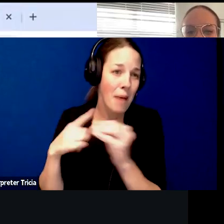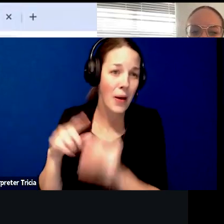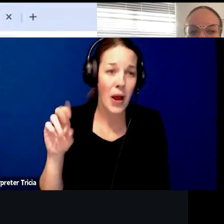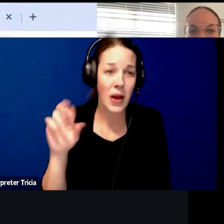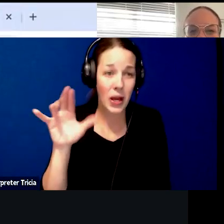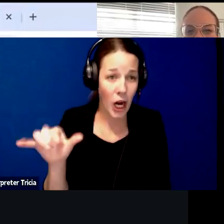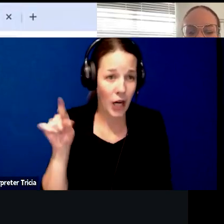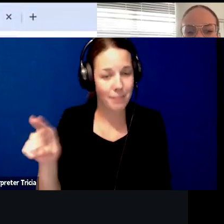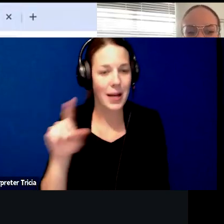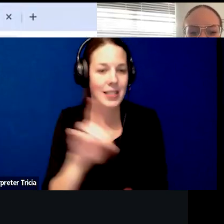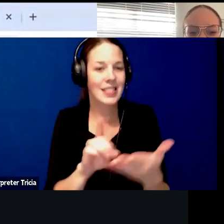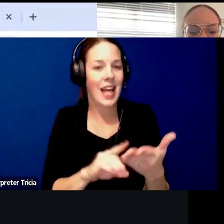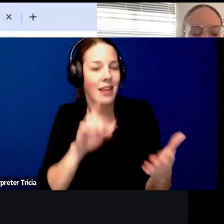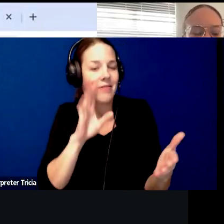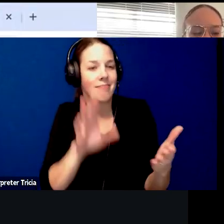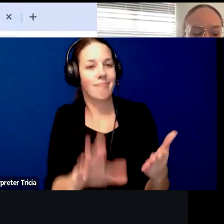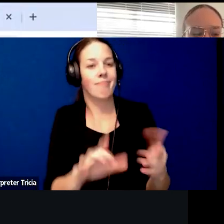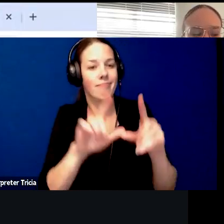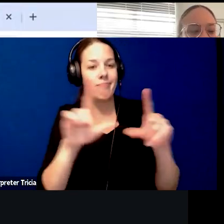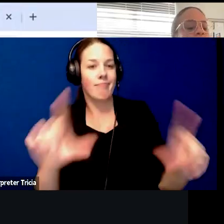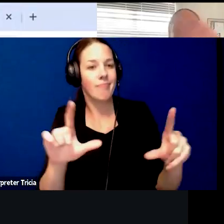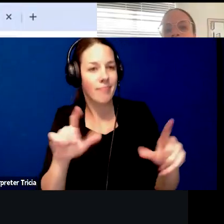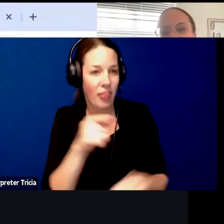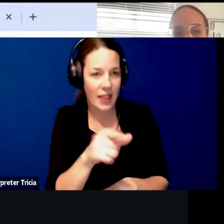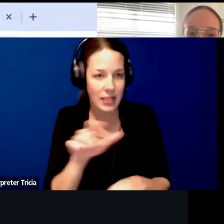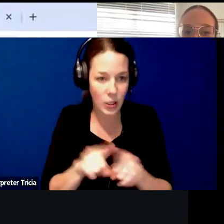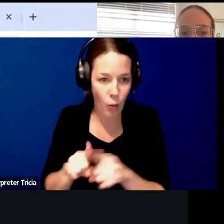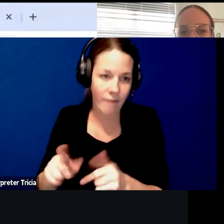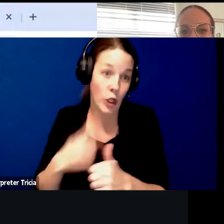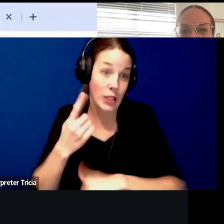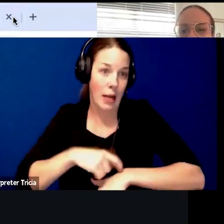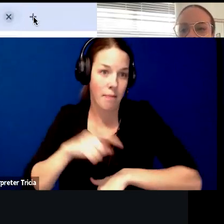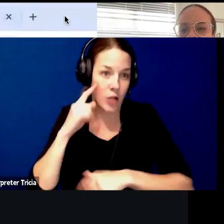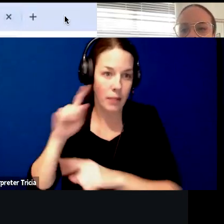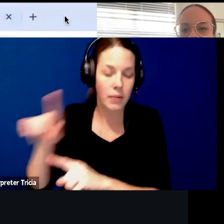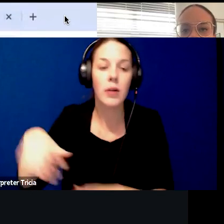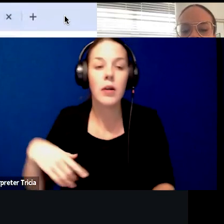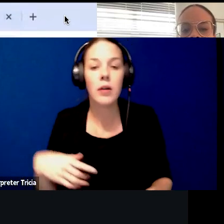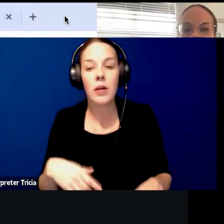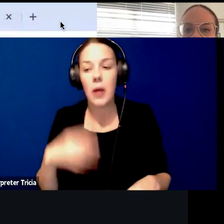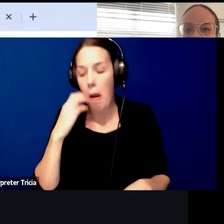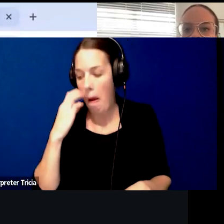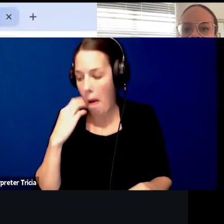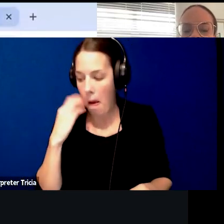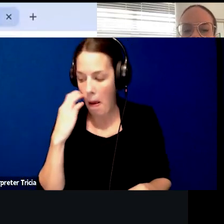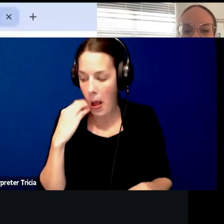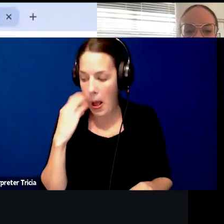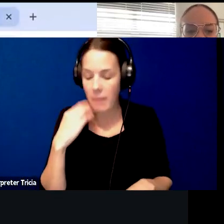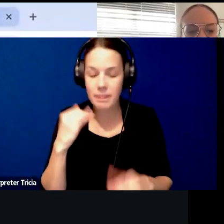So this is also, you know, his first foray. With all of that said, the idea of collaboration and bringing folks